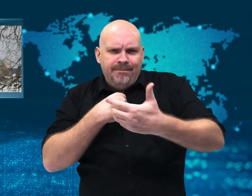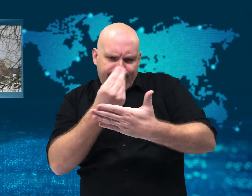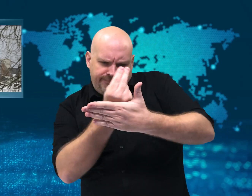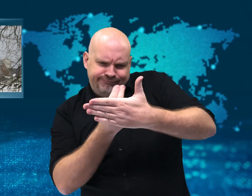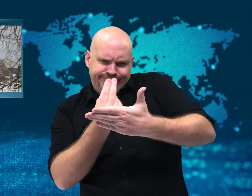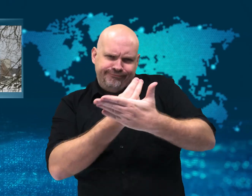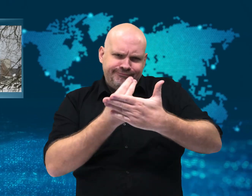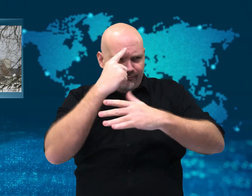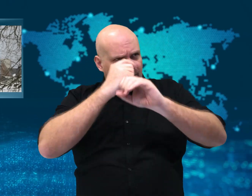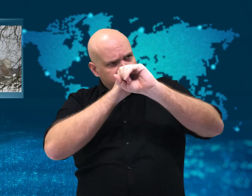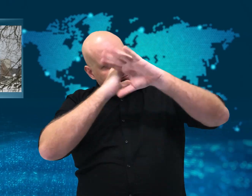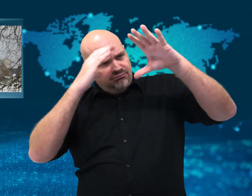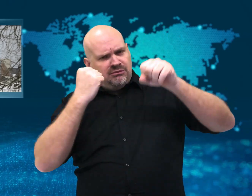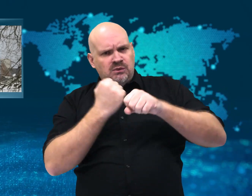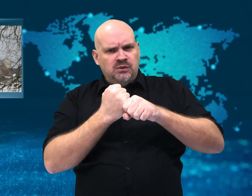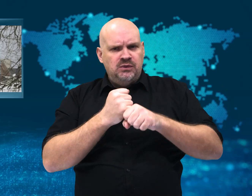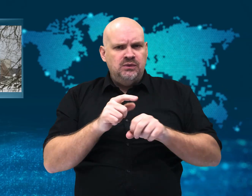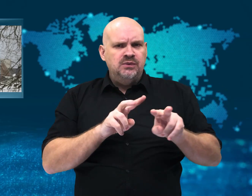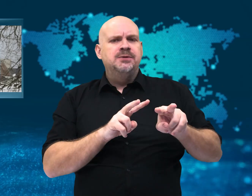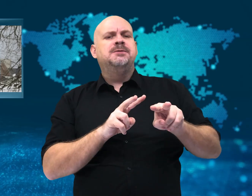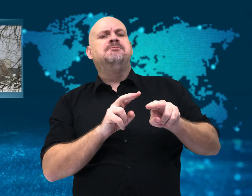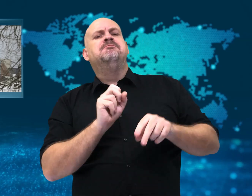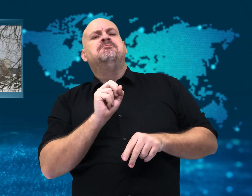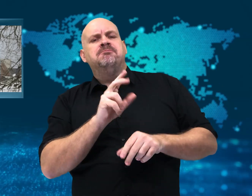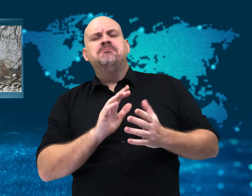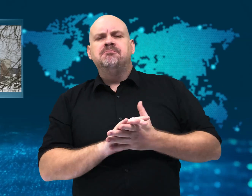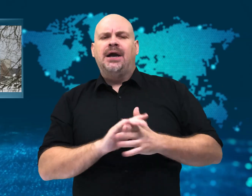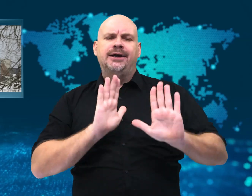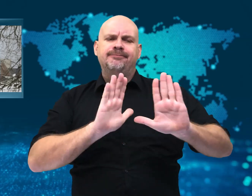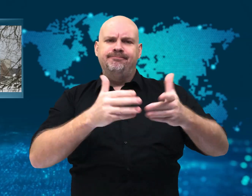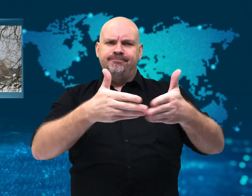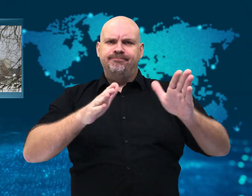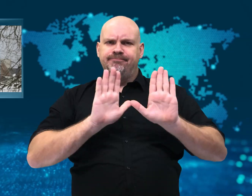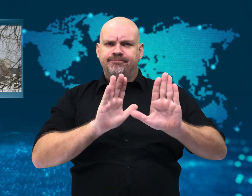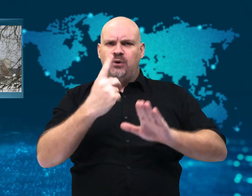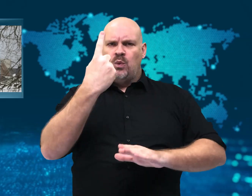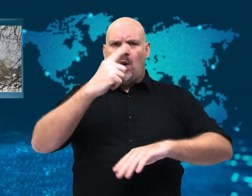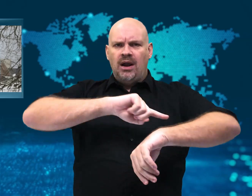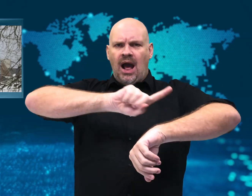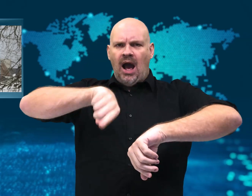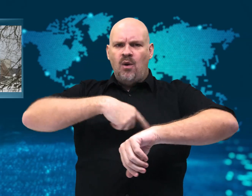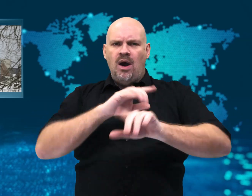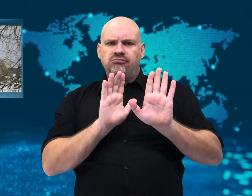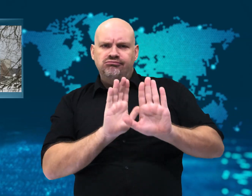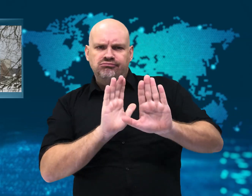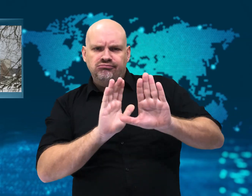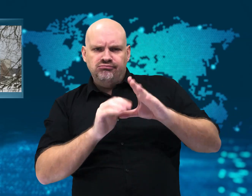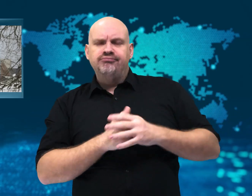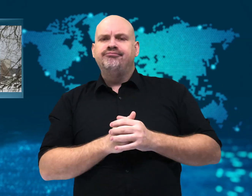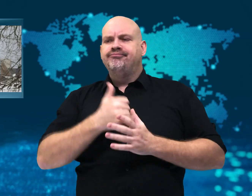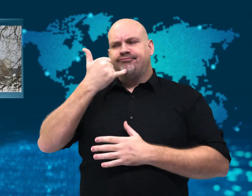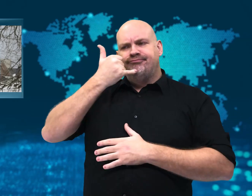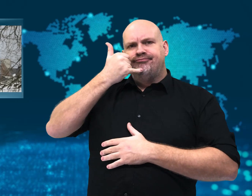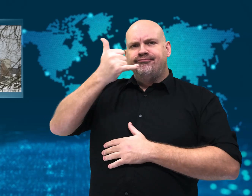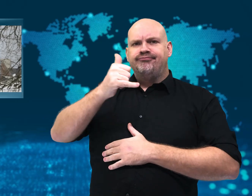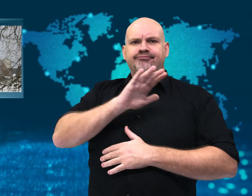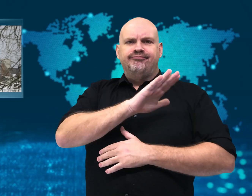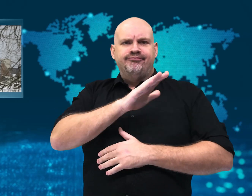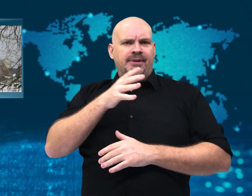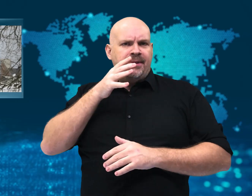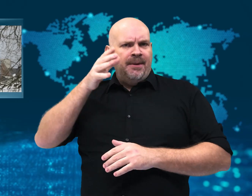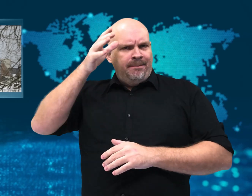He waited in the office for over an hour while his parents were called.